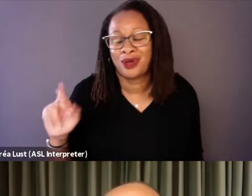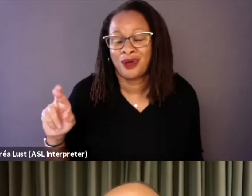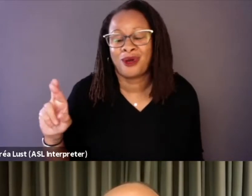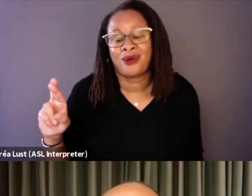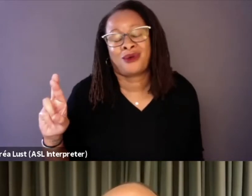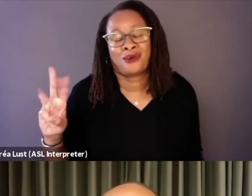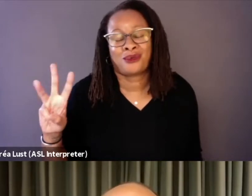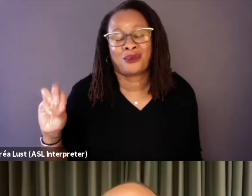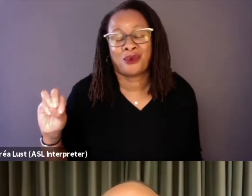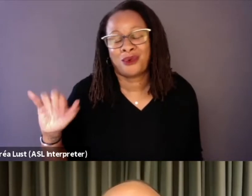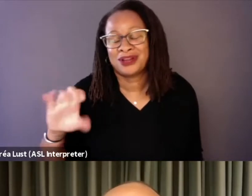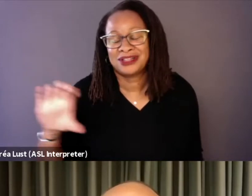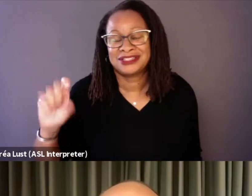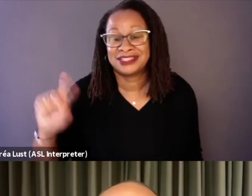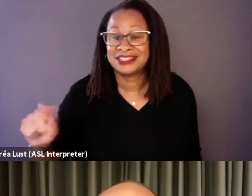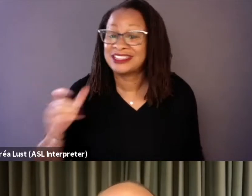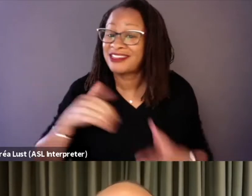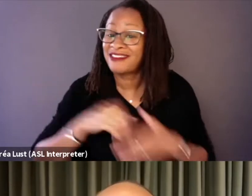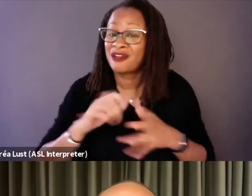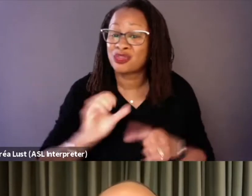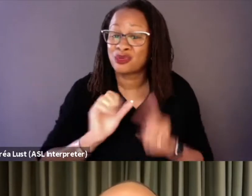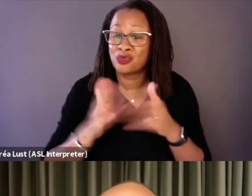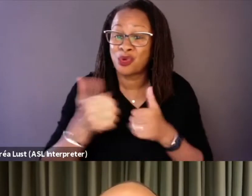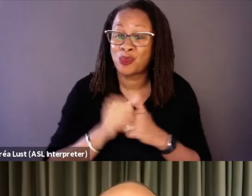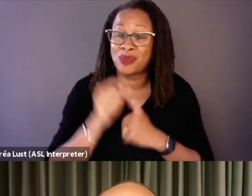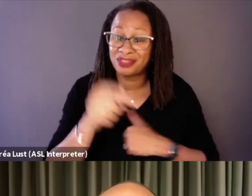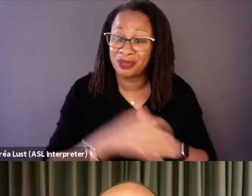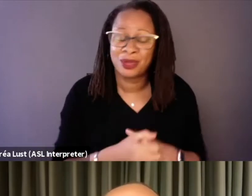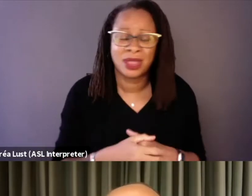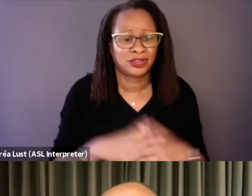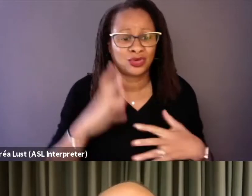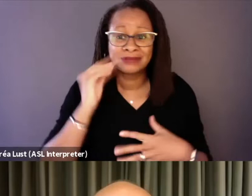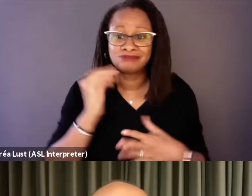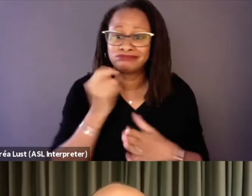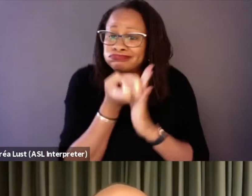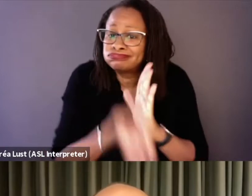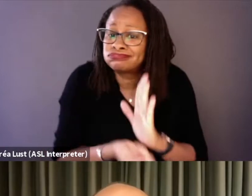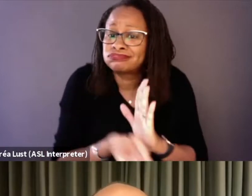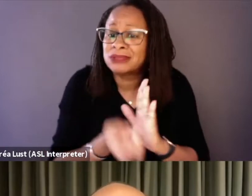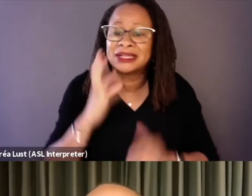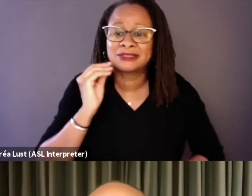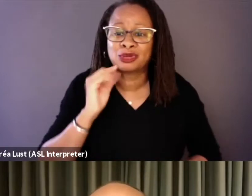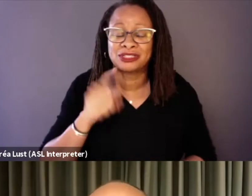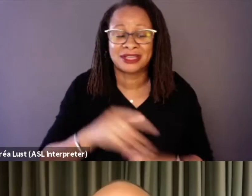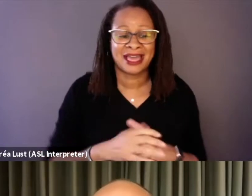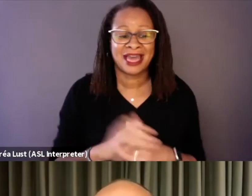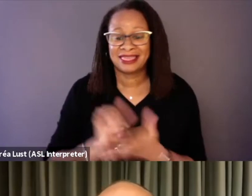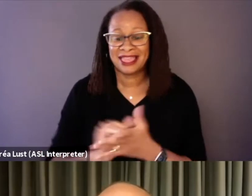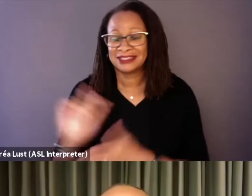You're really immersively experiencing him. And that was a little bit like Mapplethorpe too 'cause